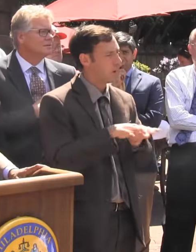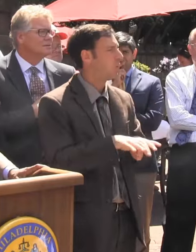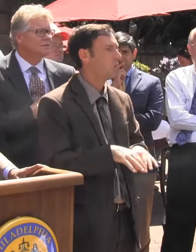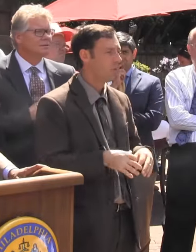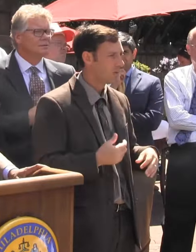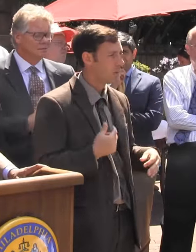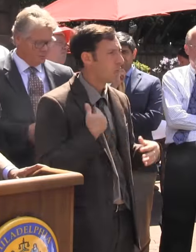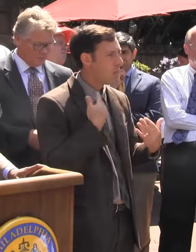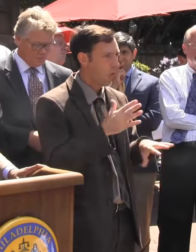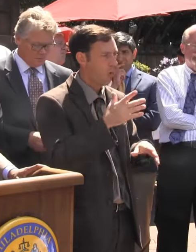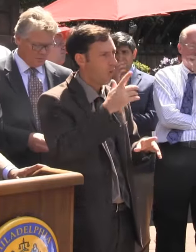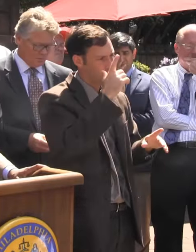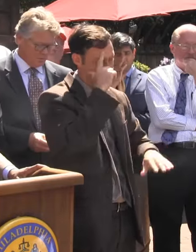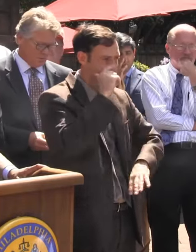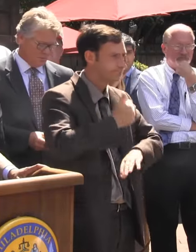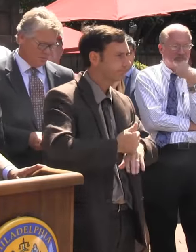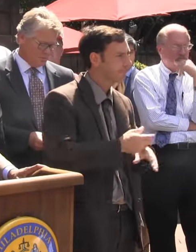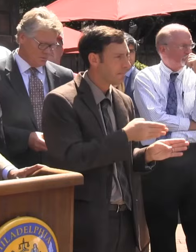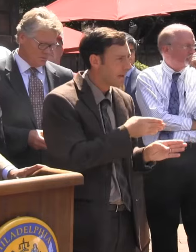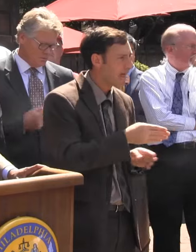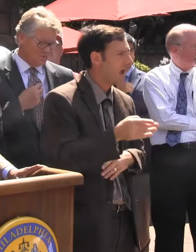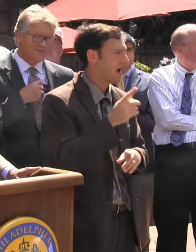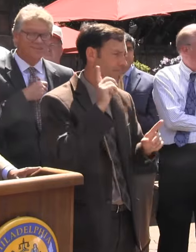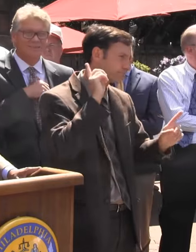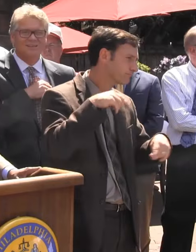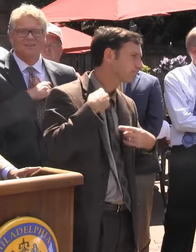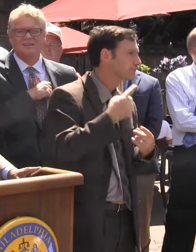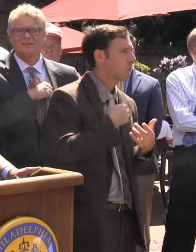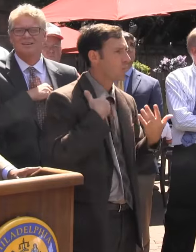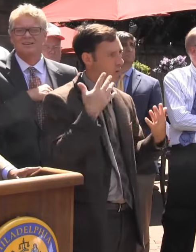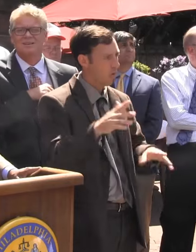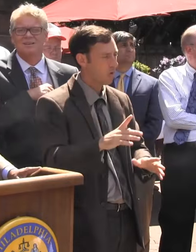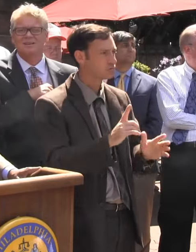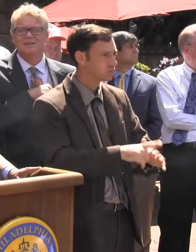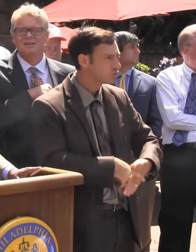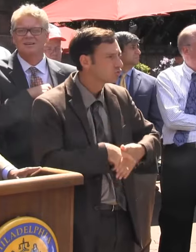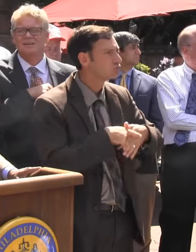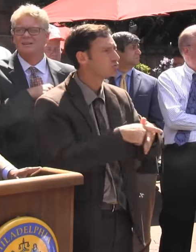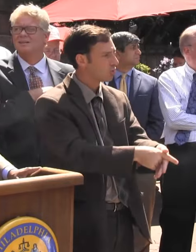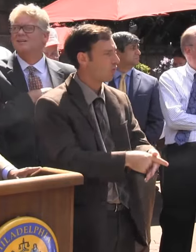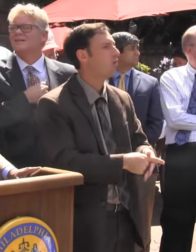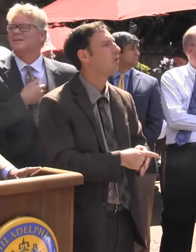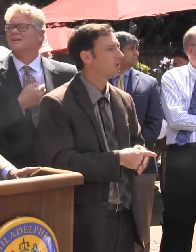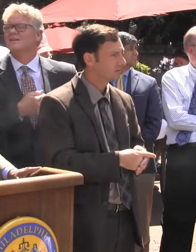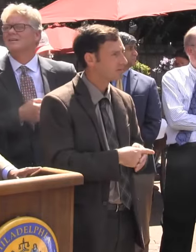had a game plan for a long long period of time. We've rolled it out I believe in a timely